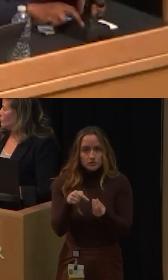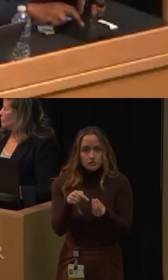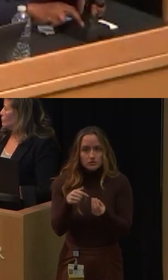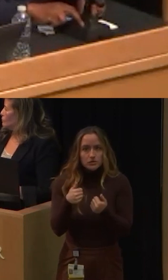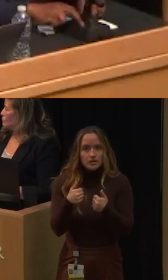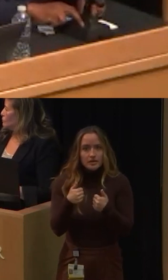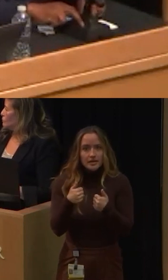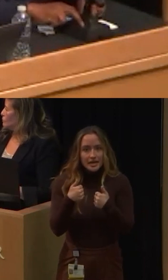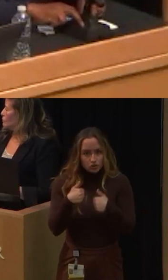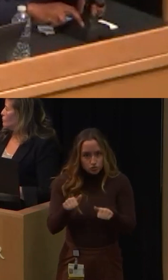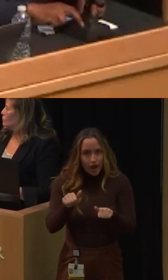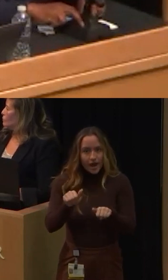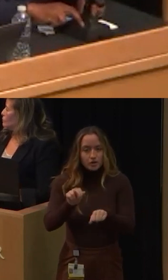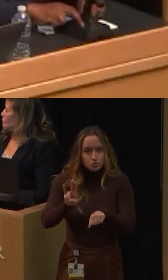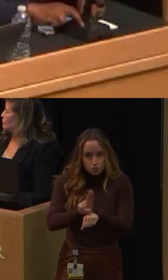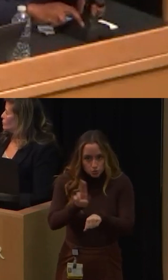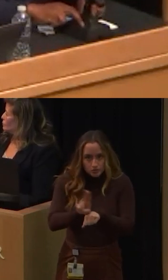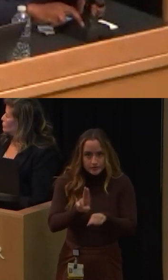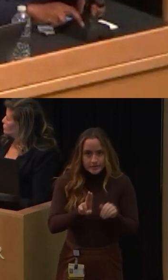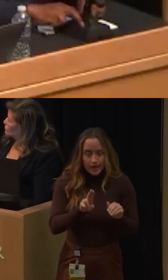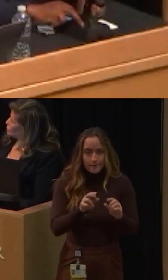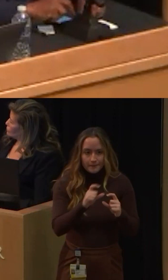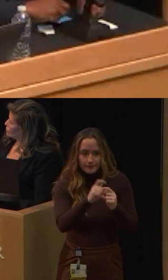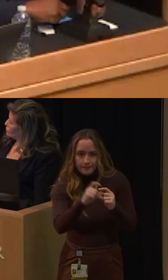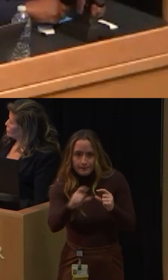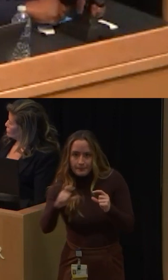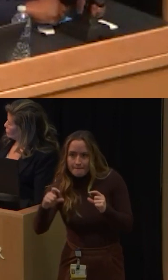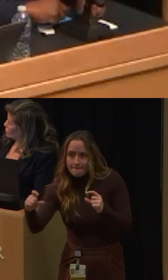and leverage them in a way that partners with the community effectively